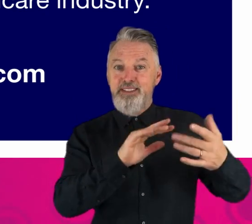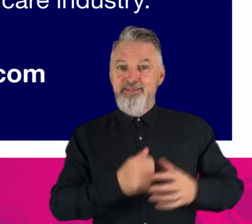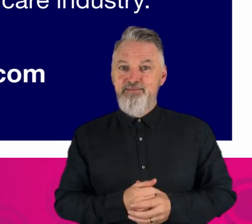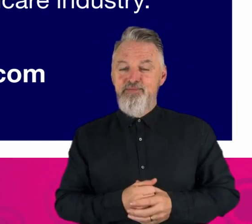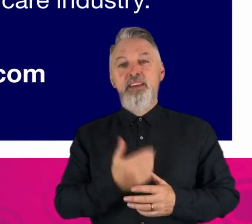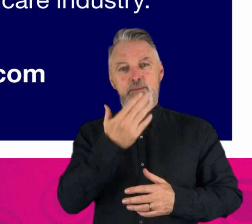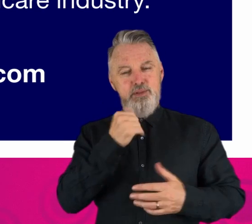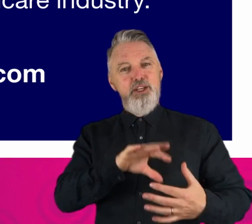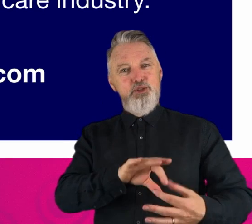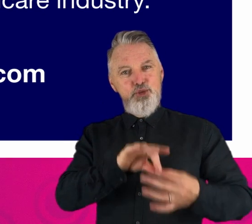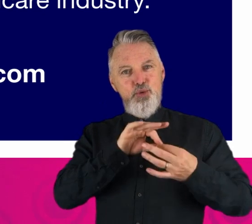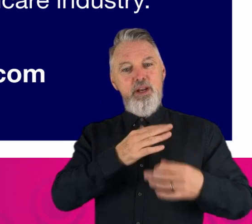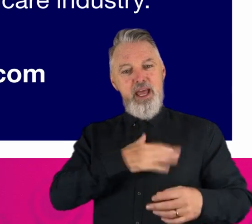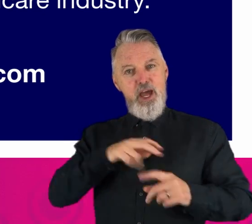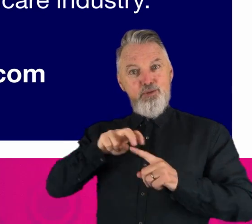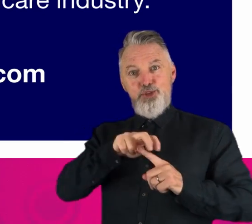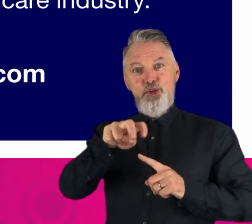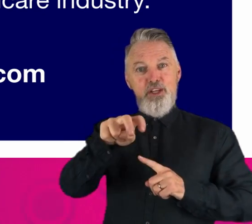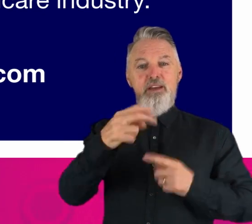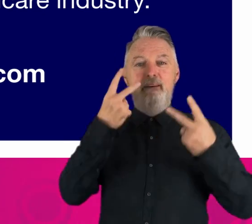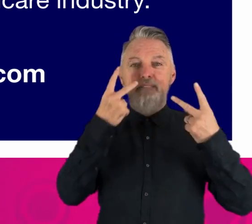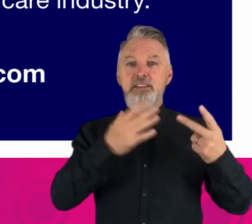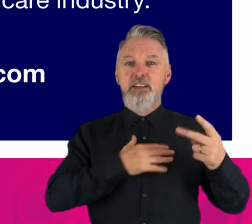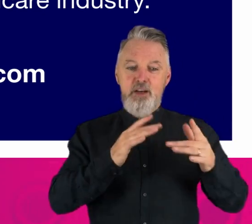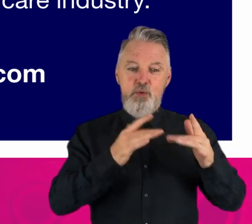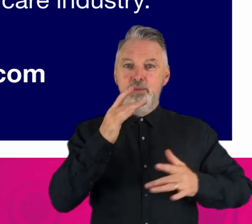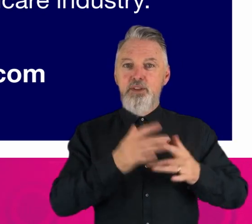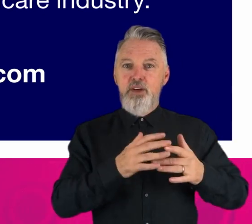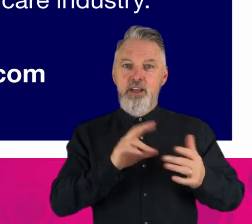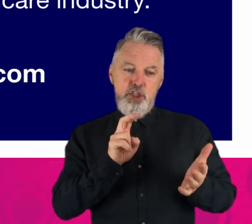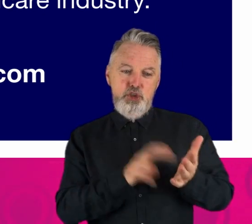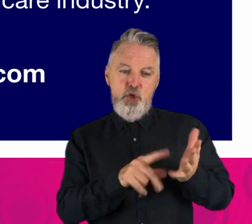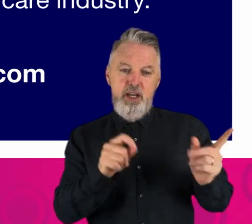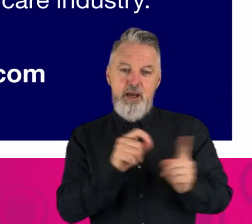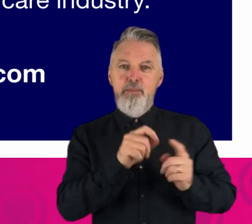Join us on our journey by going to our website and signing up to the contact list.